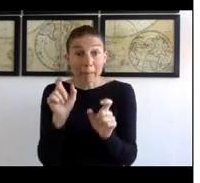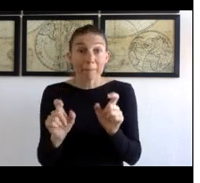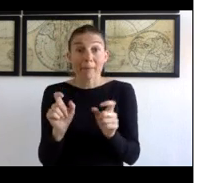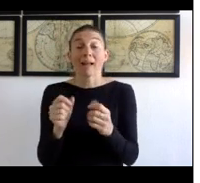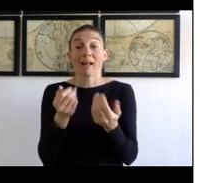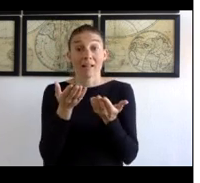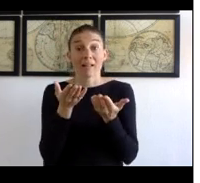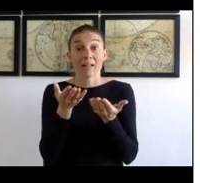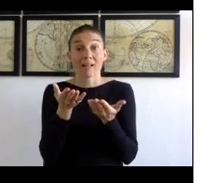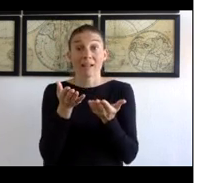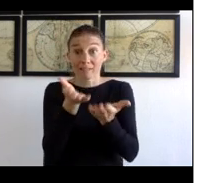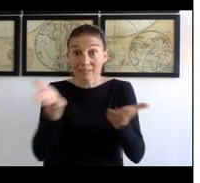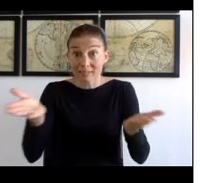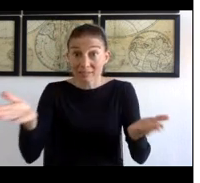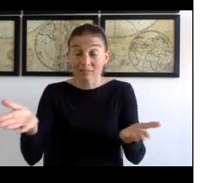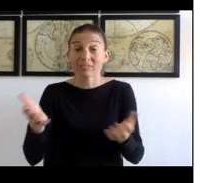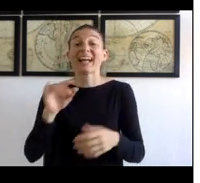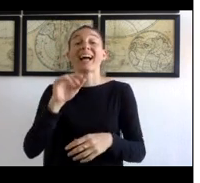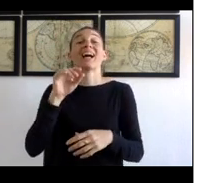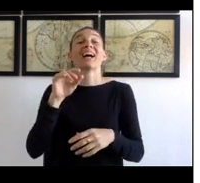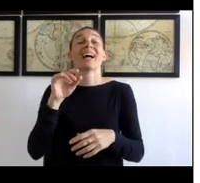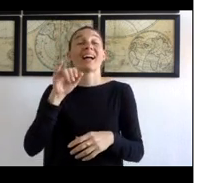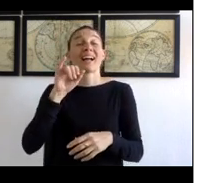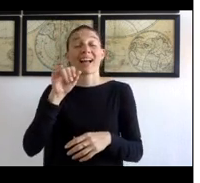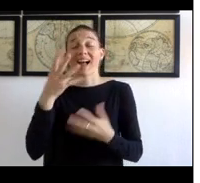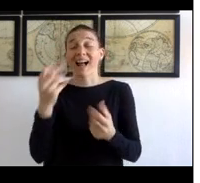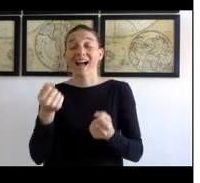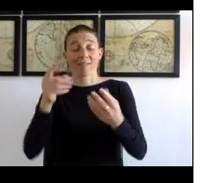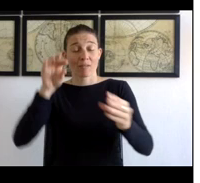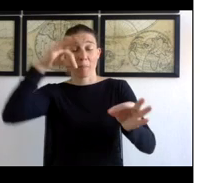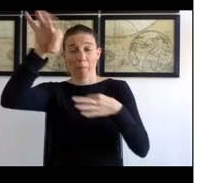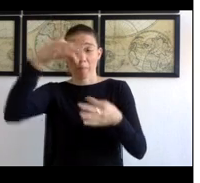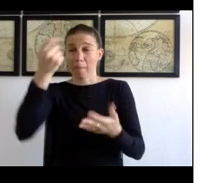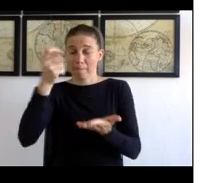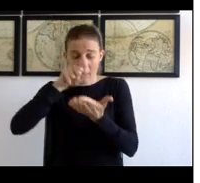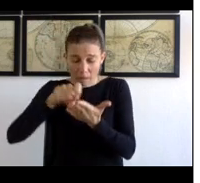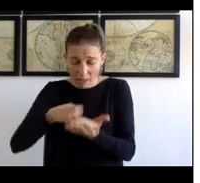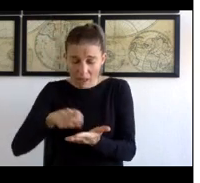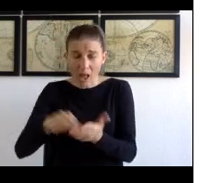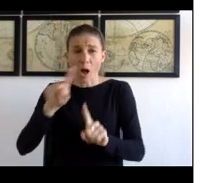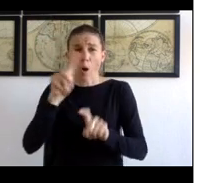the paper and pen questions in countries using electronic online